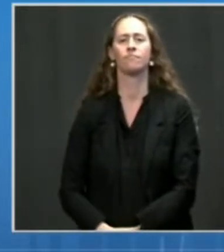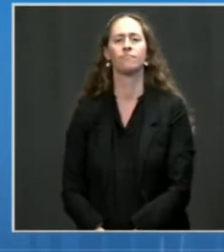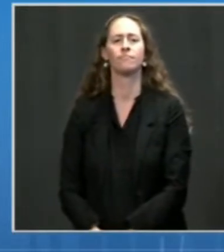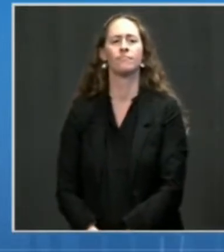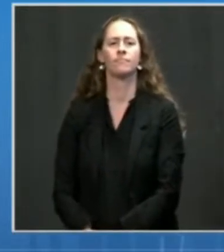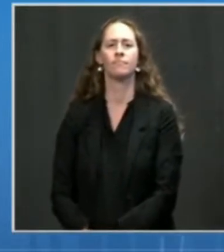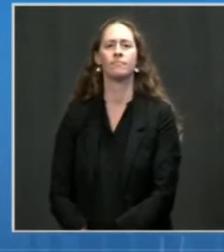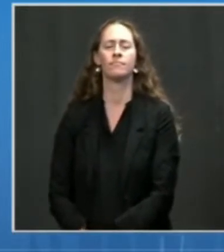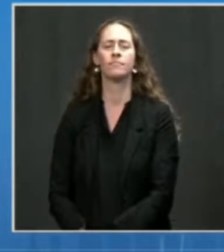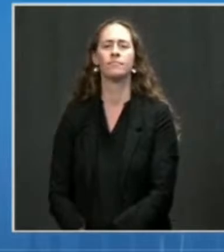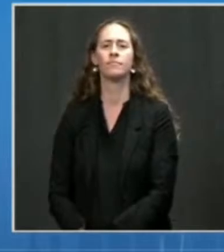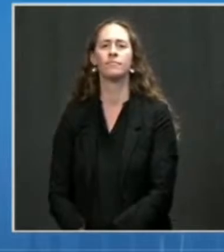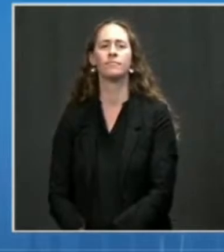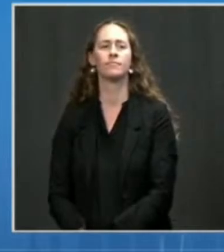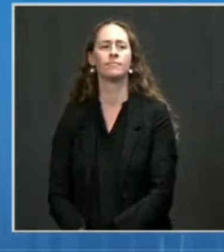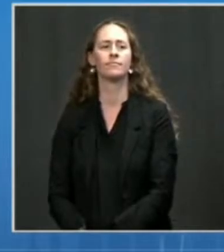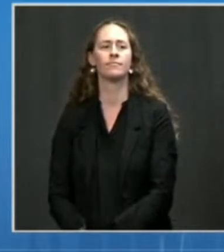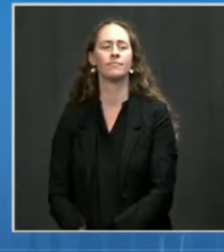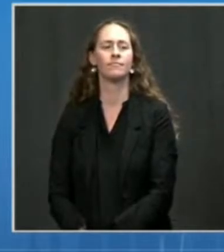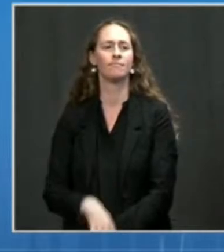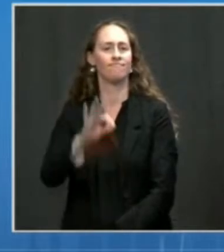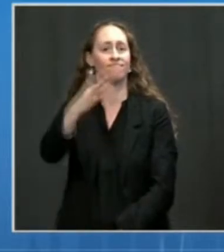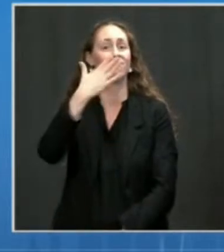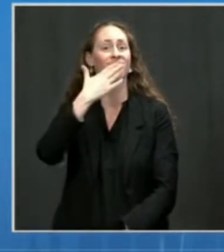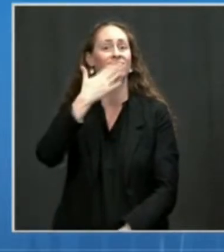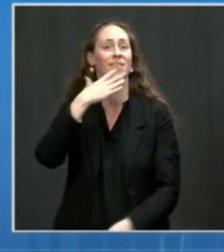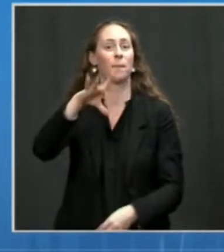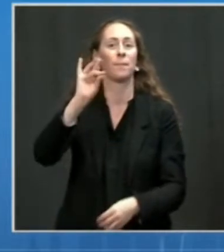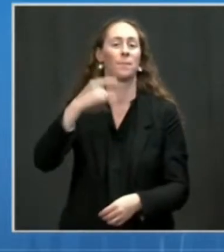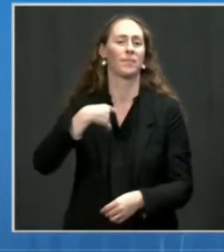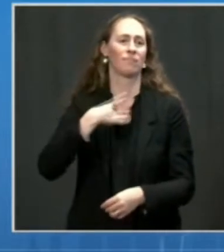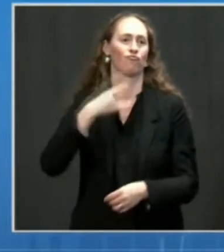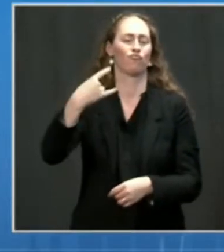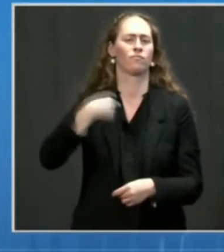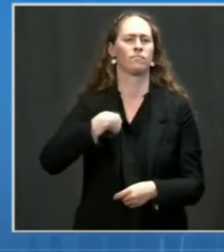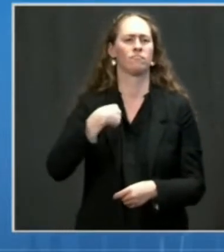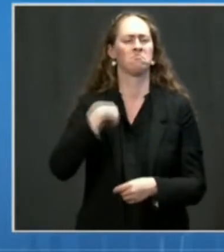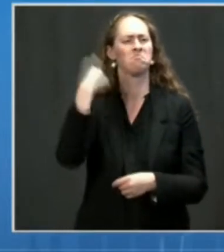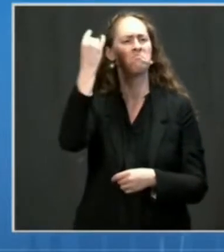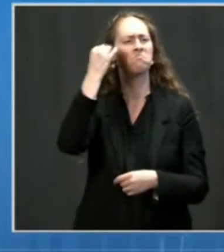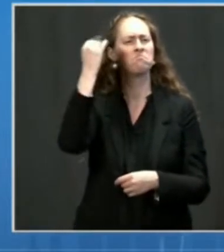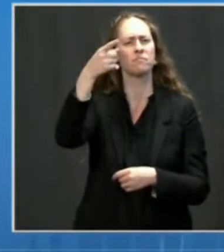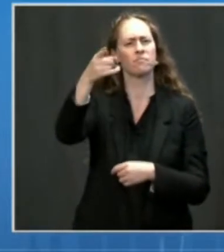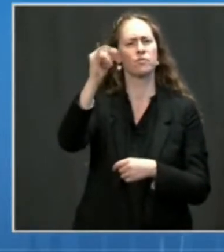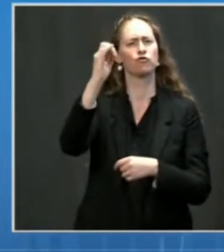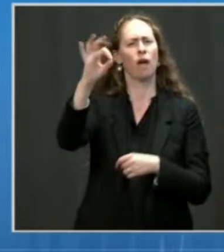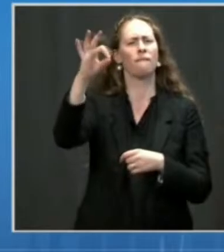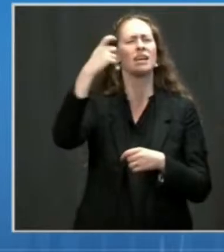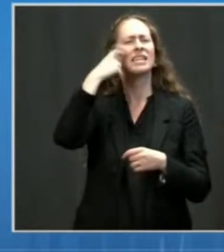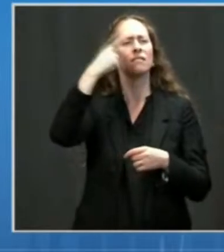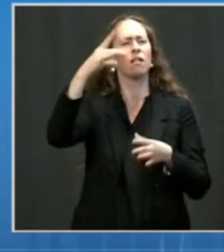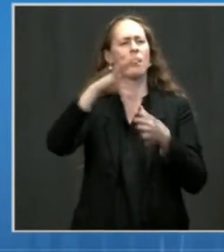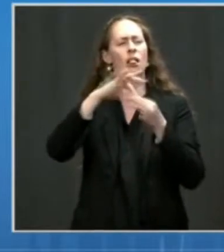ONE QUESTION. WE ARE VERY LIMITED ON TIME. JEFF MASON, RATERS. HI.